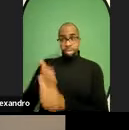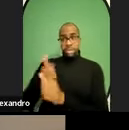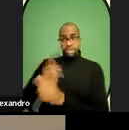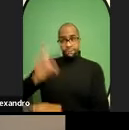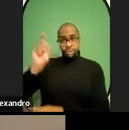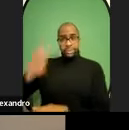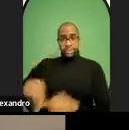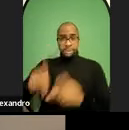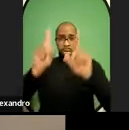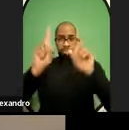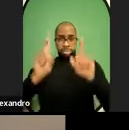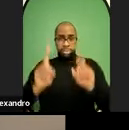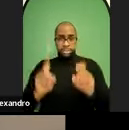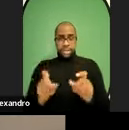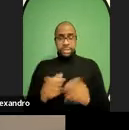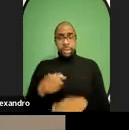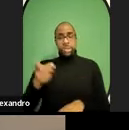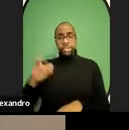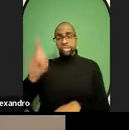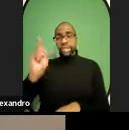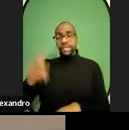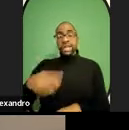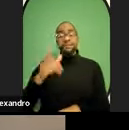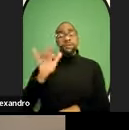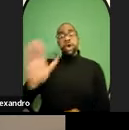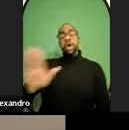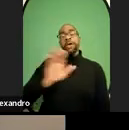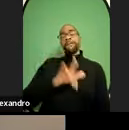of this country and.